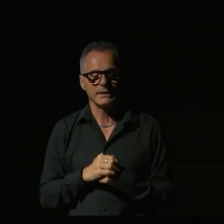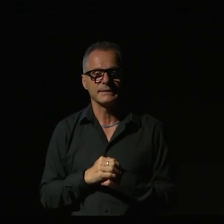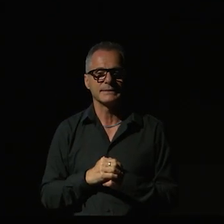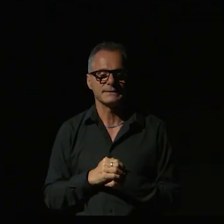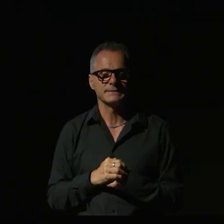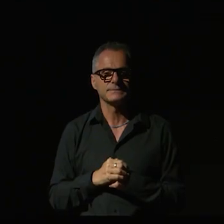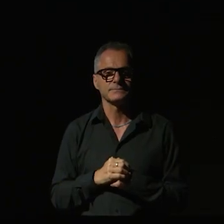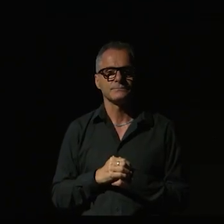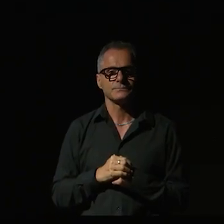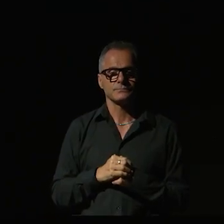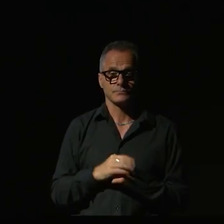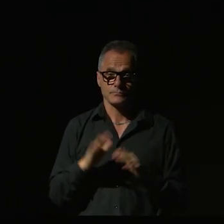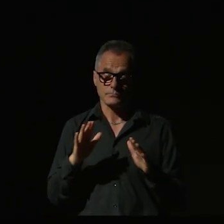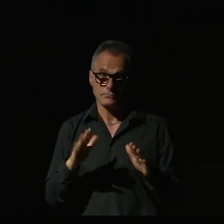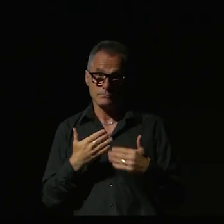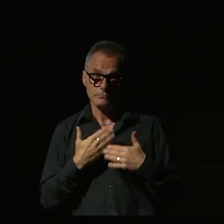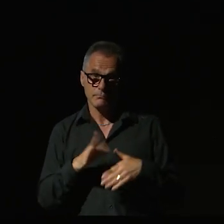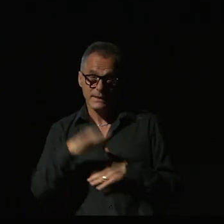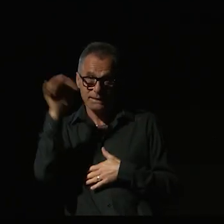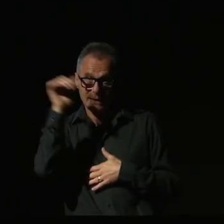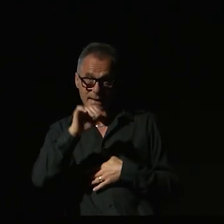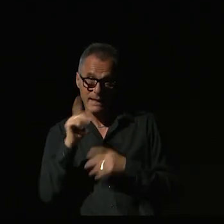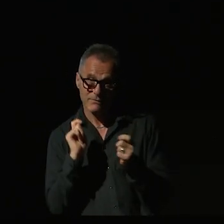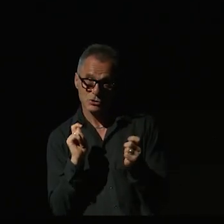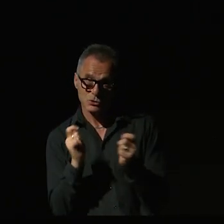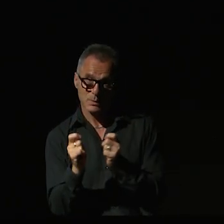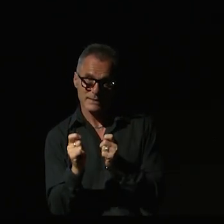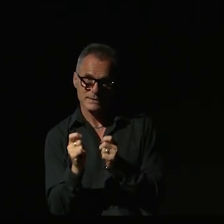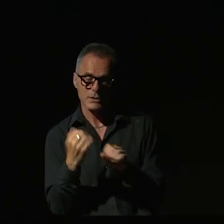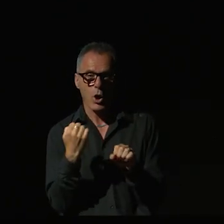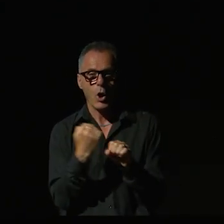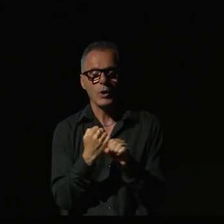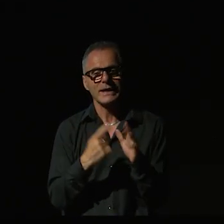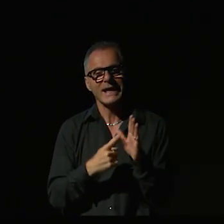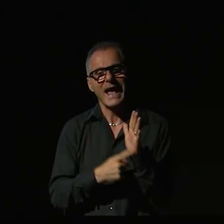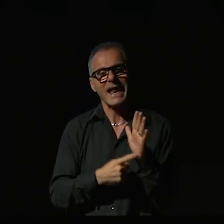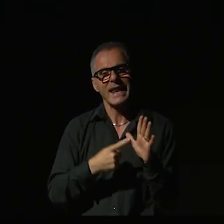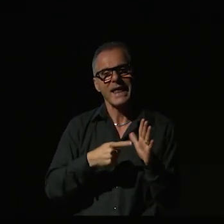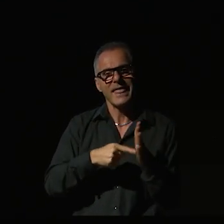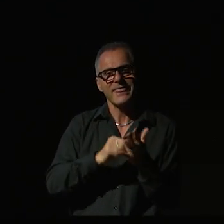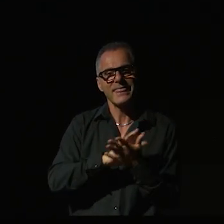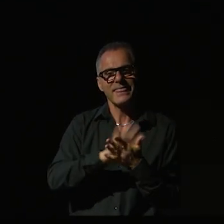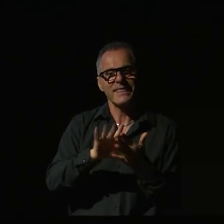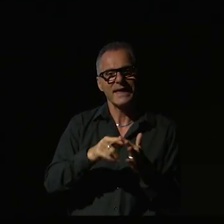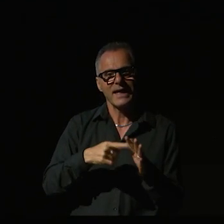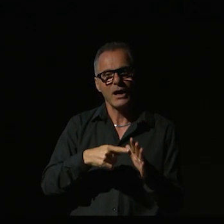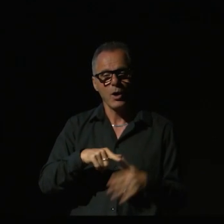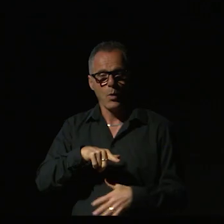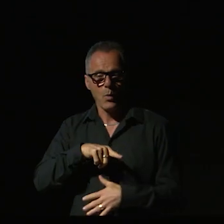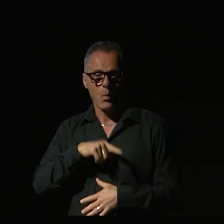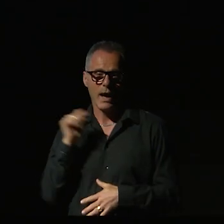to put a clever twist on Raphael's 'Triumph of Galatea' without any doubt putting her in,